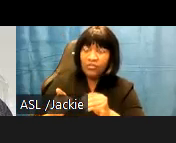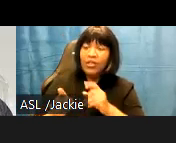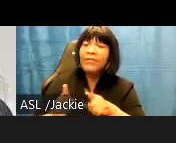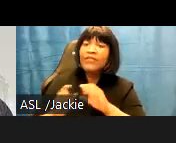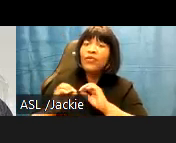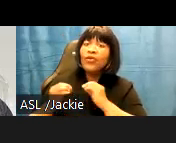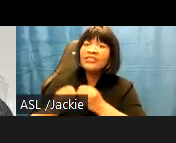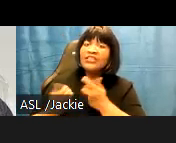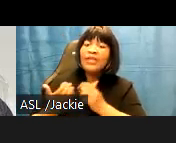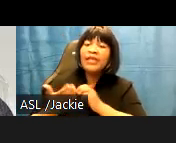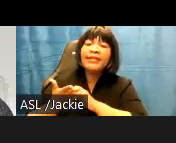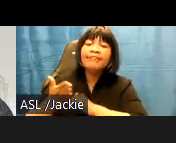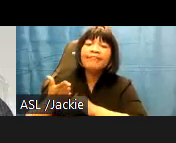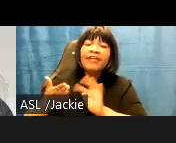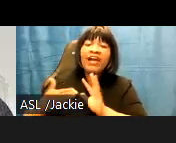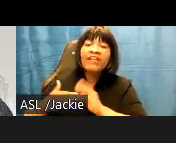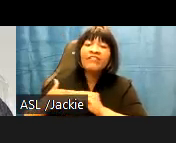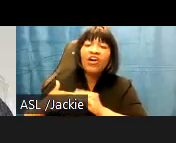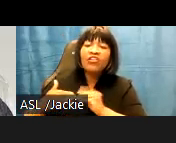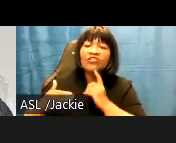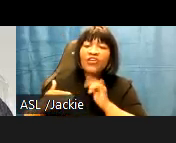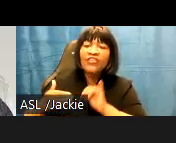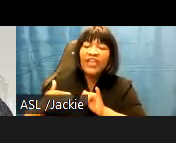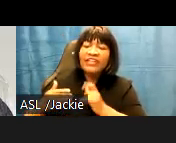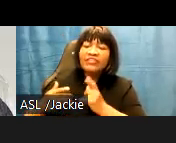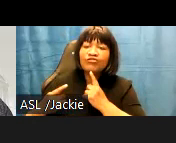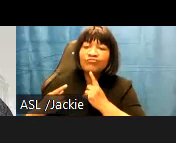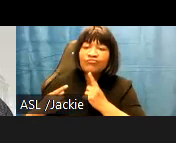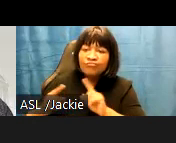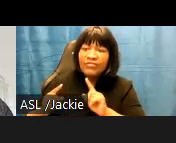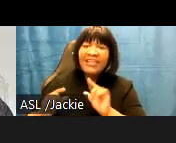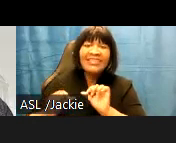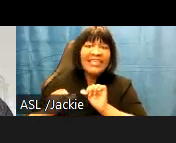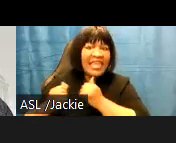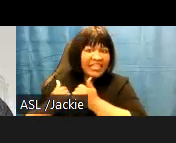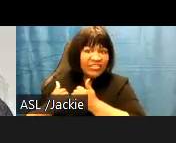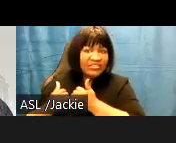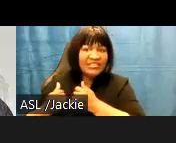might take $5 of that to make it work. The agency needs to then spend $50